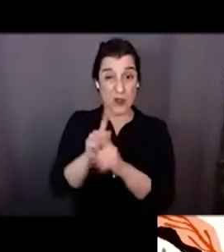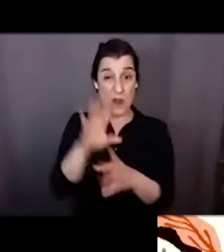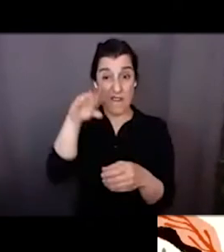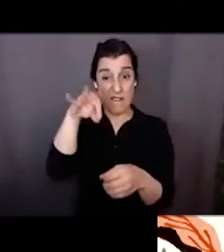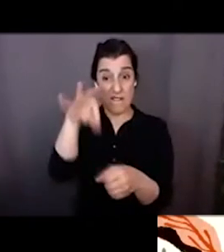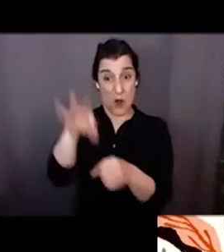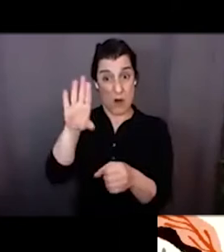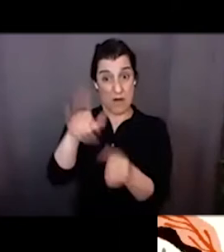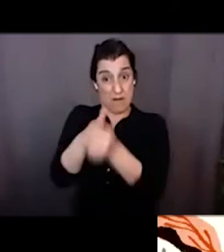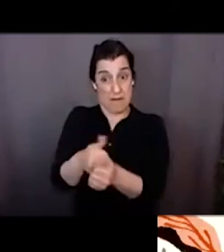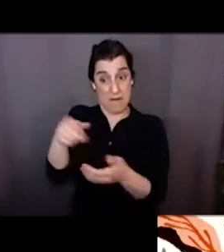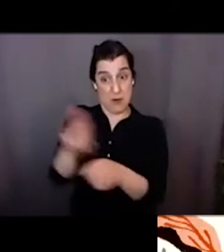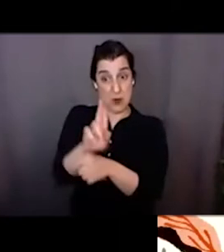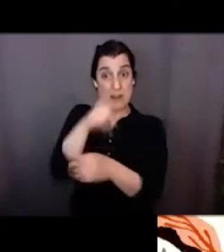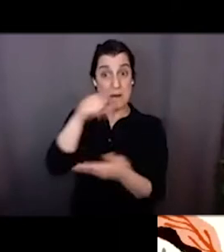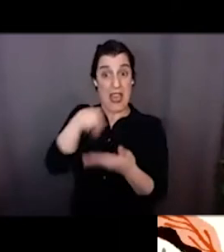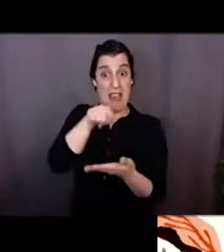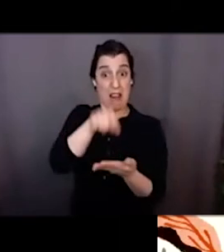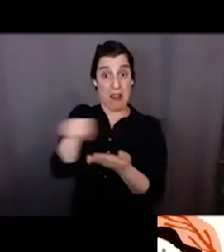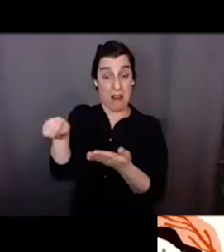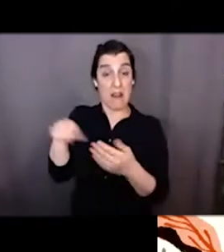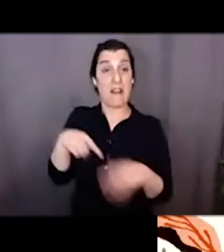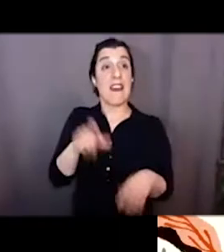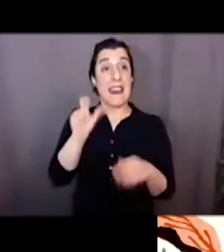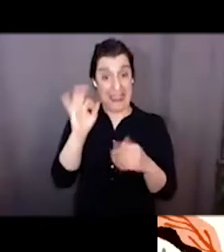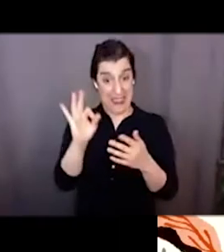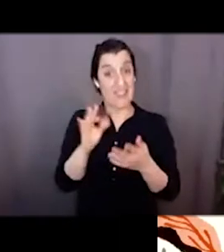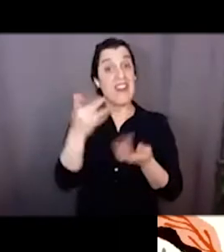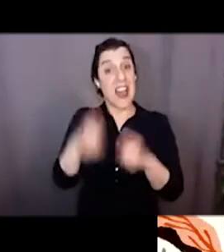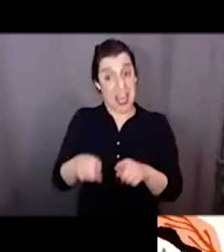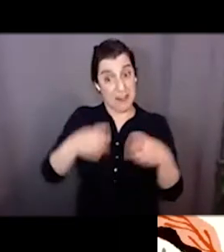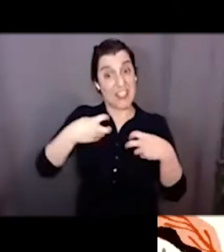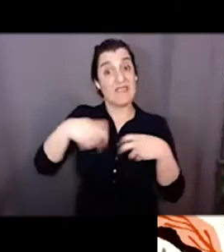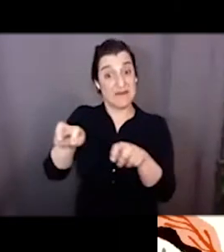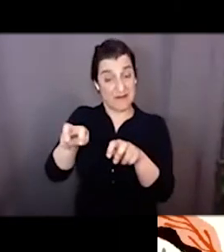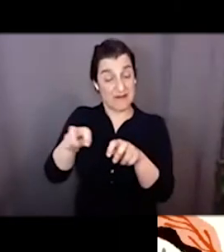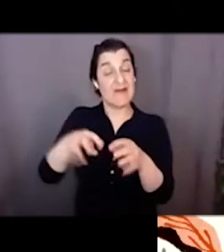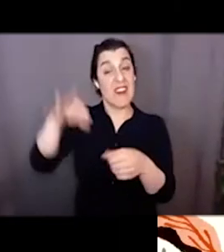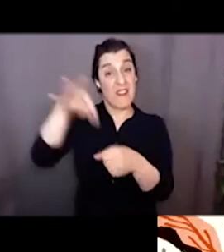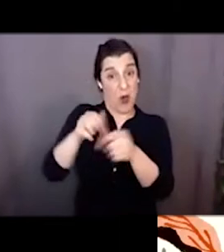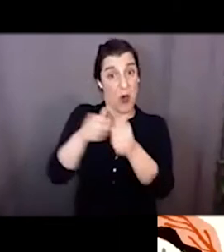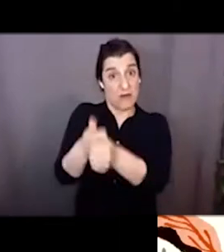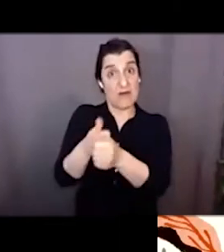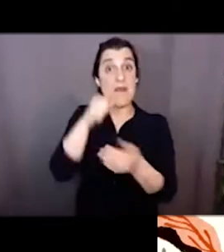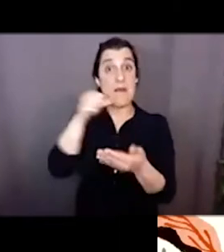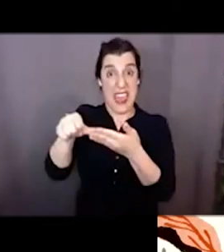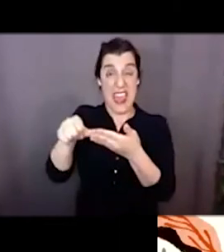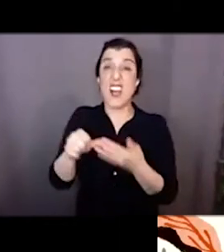In the event that this country or parts of the country do move to Mo voting by mail, it is really likely that blind people will be left out